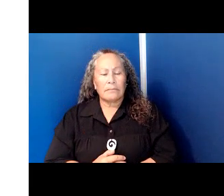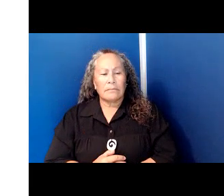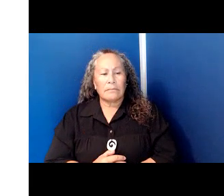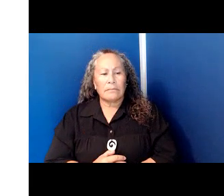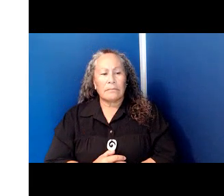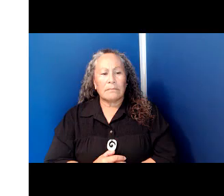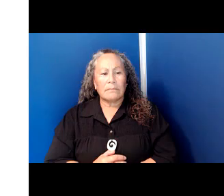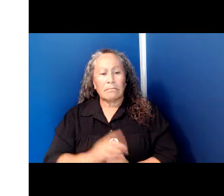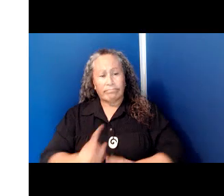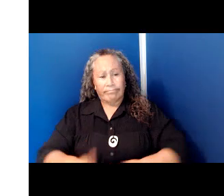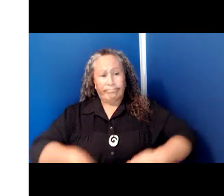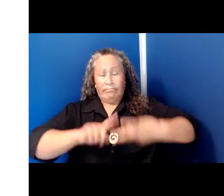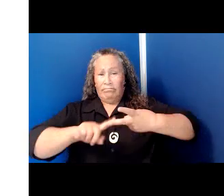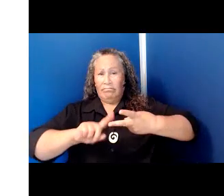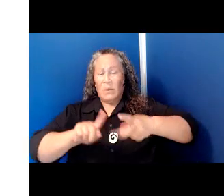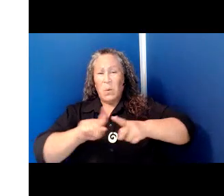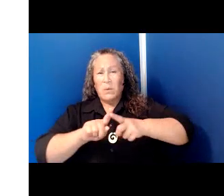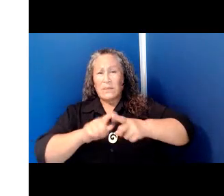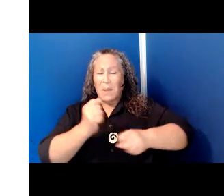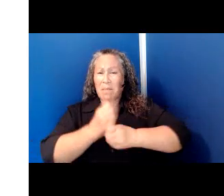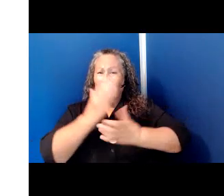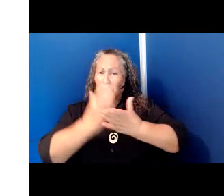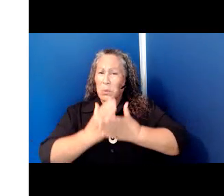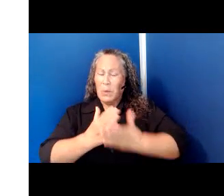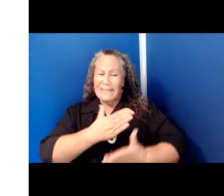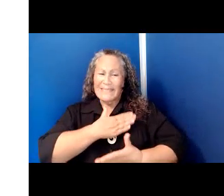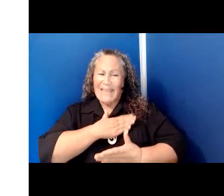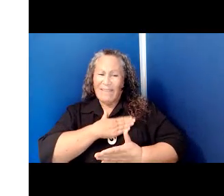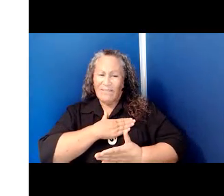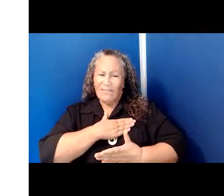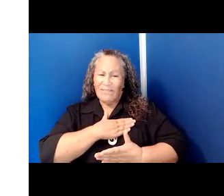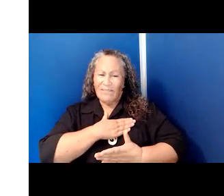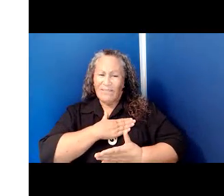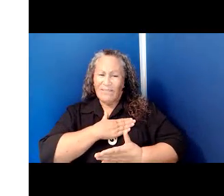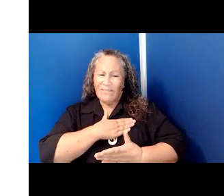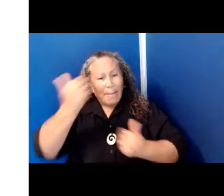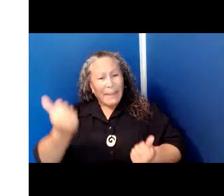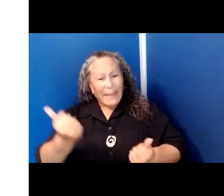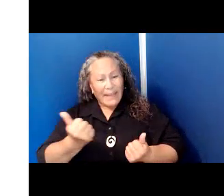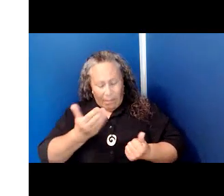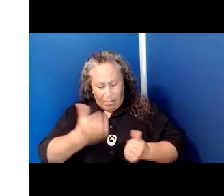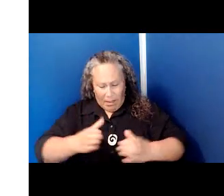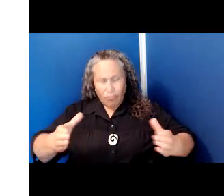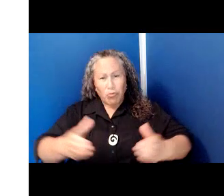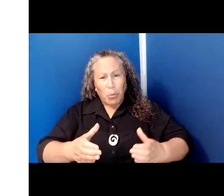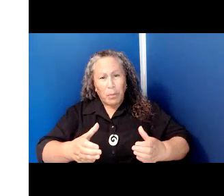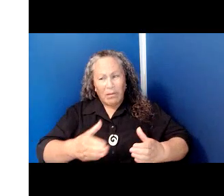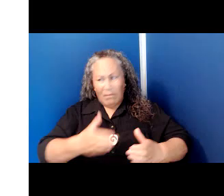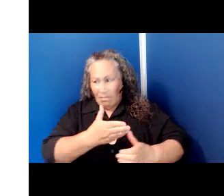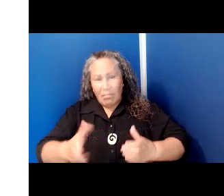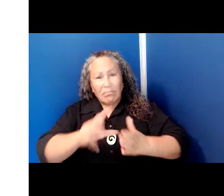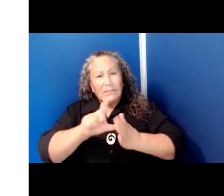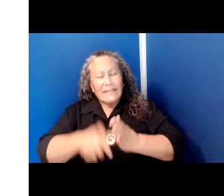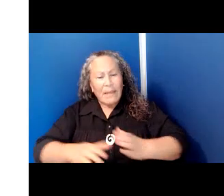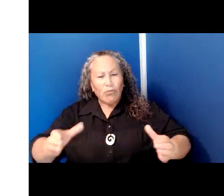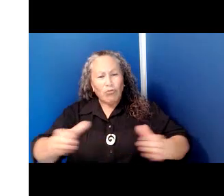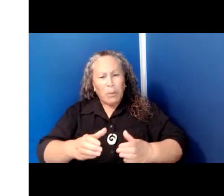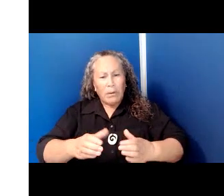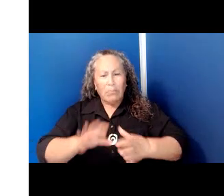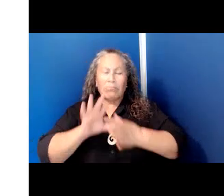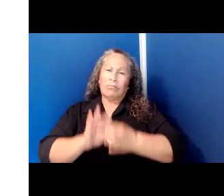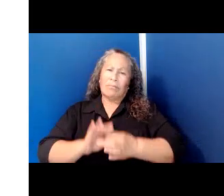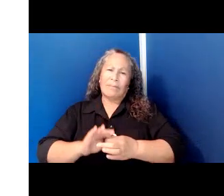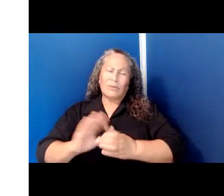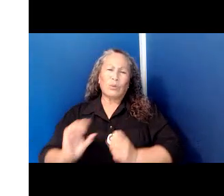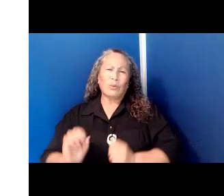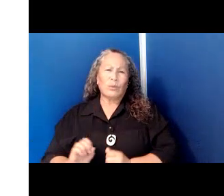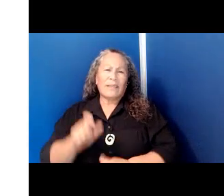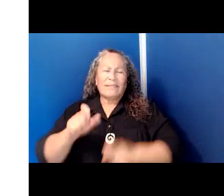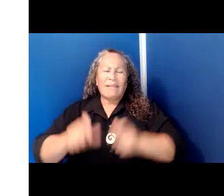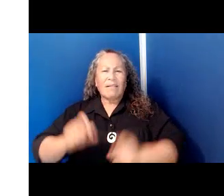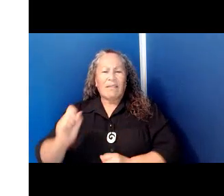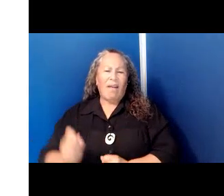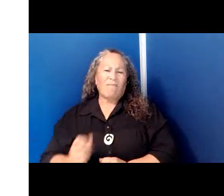issues of safety and wellbeing for this group of disabled people and tāngata whaikaha Māori visited